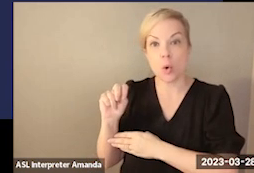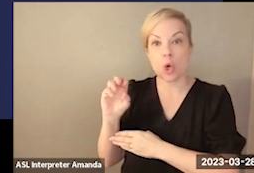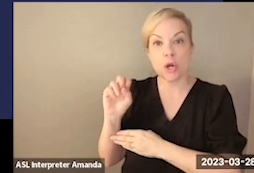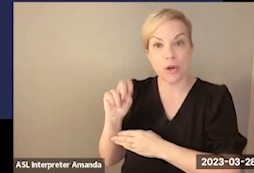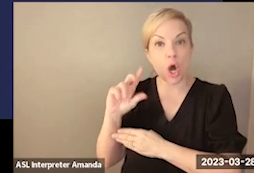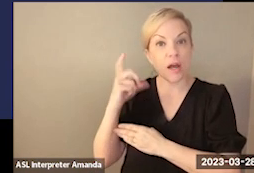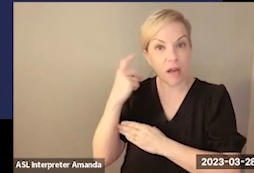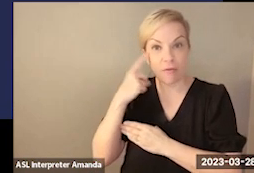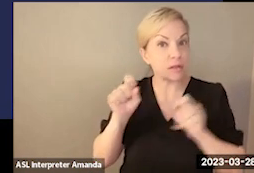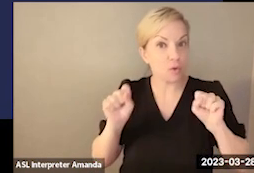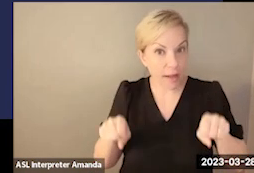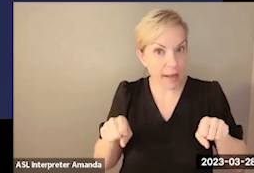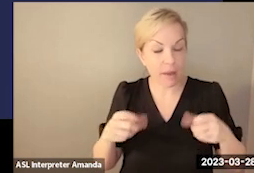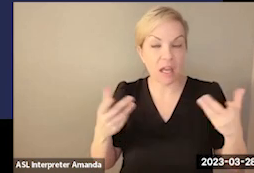and those are the ones who are